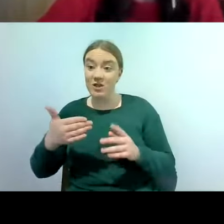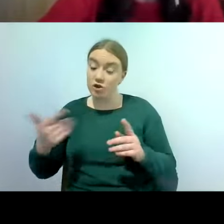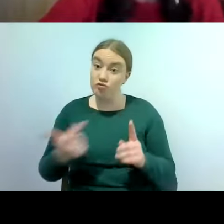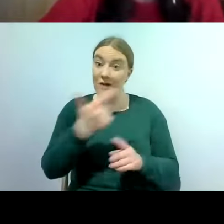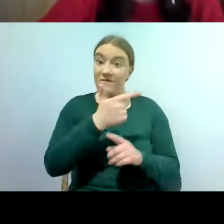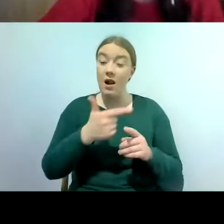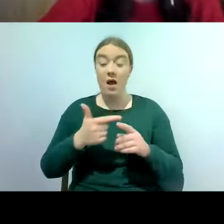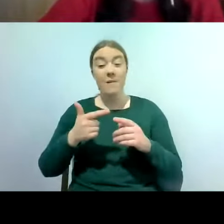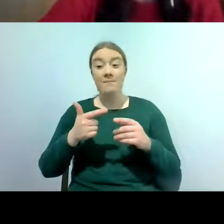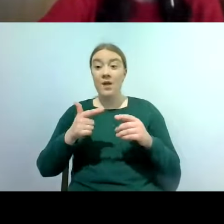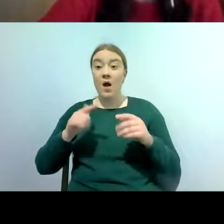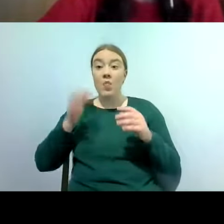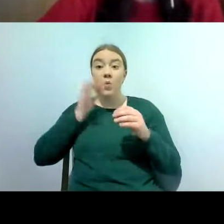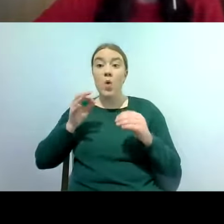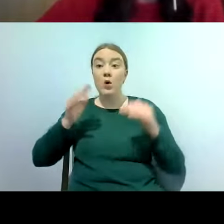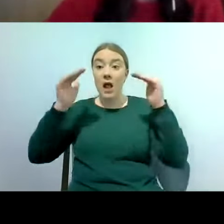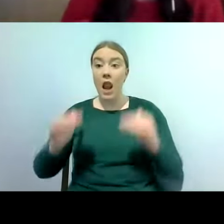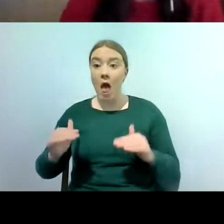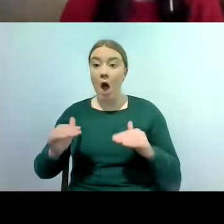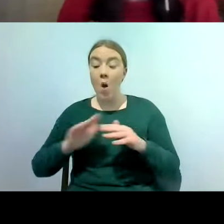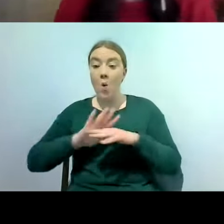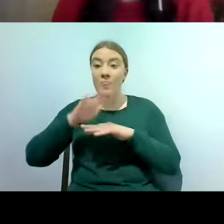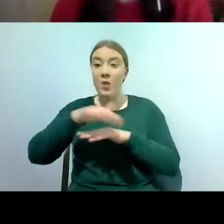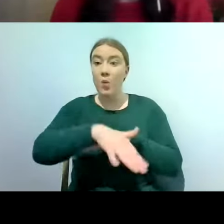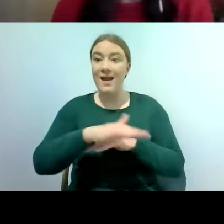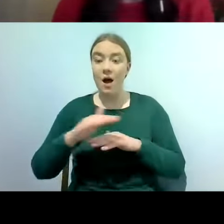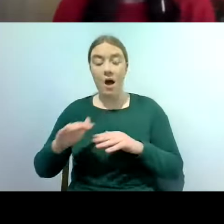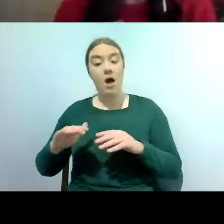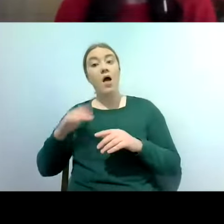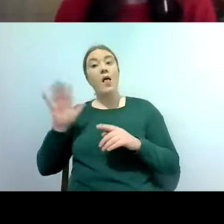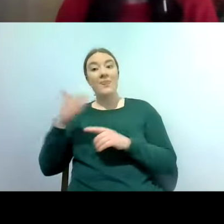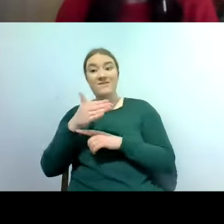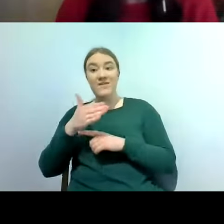and the wheel was very exposed stayed at the top of the weir for about 11 hours